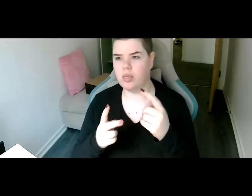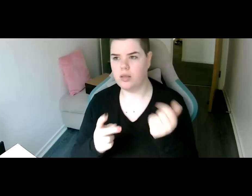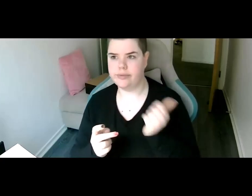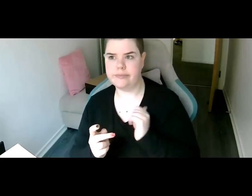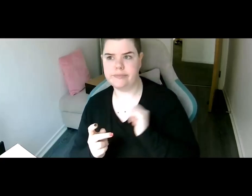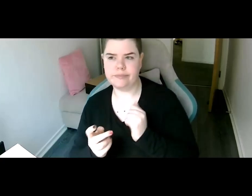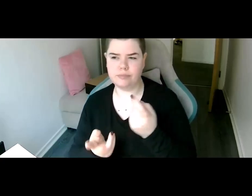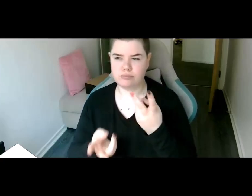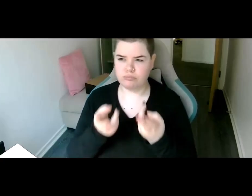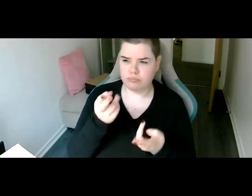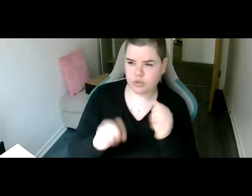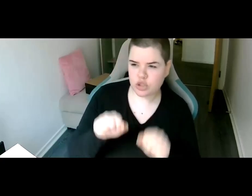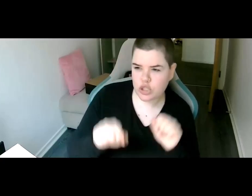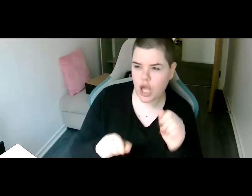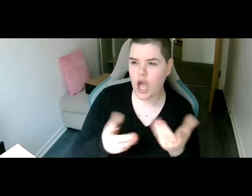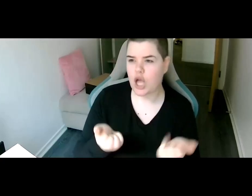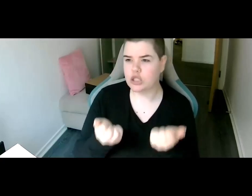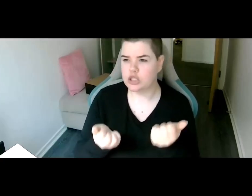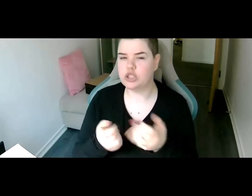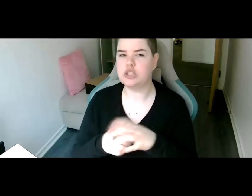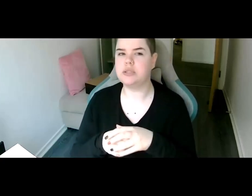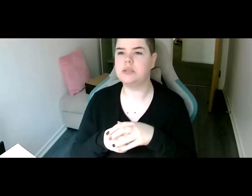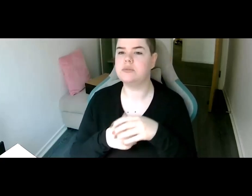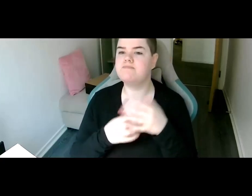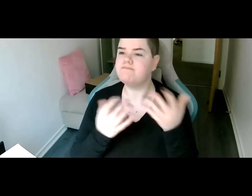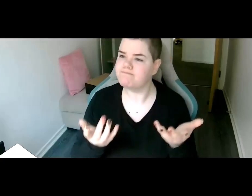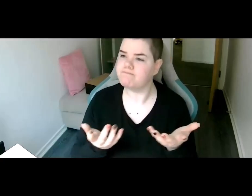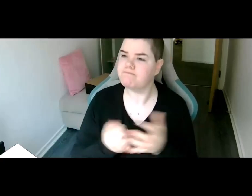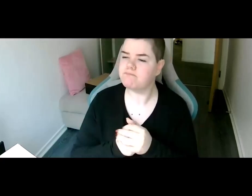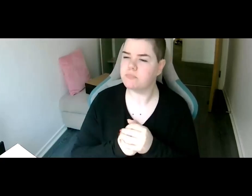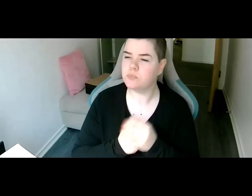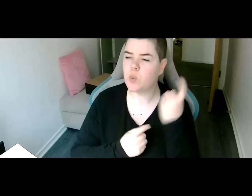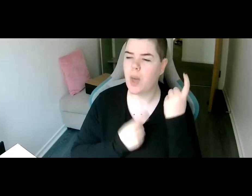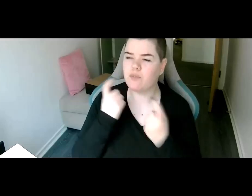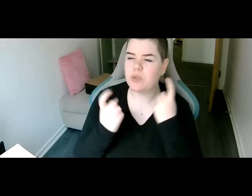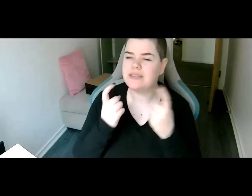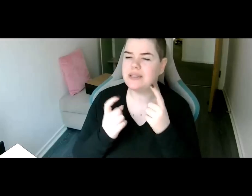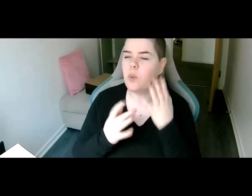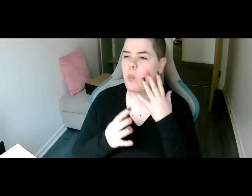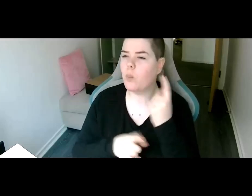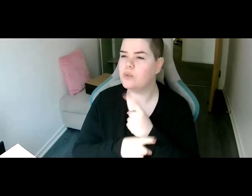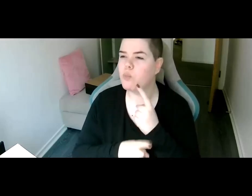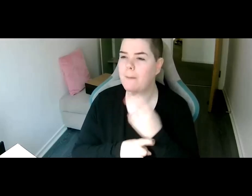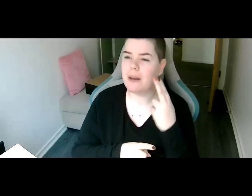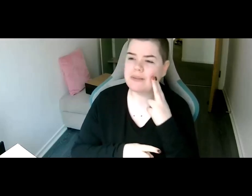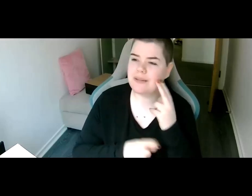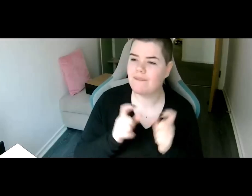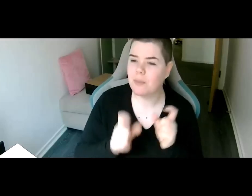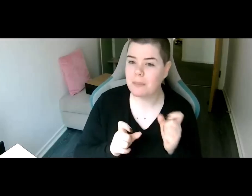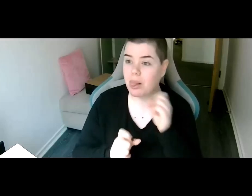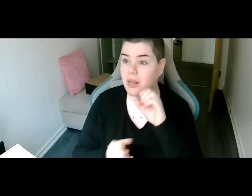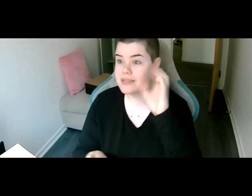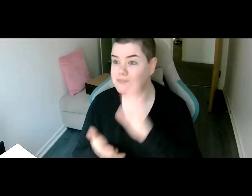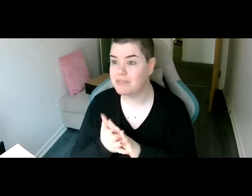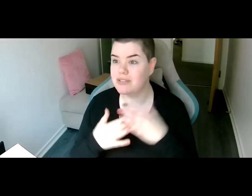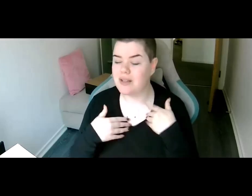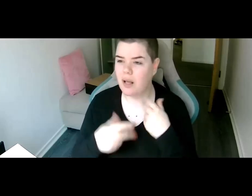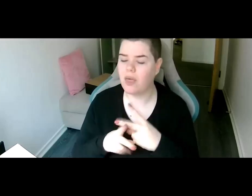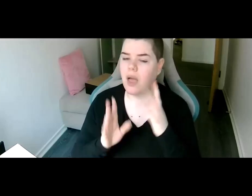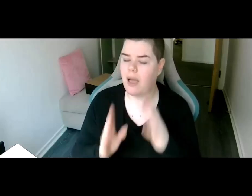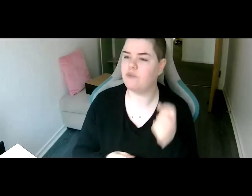These are people who have lived experience of systematic bias, of the kind of judgment and prejudices that align to their identity.